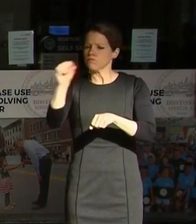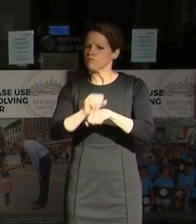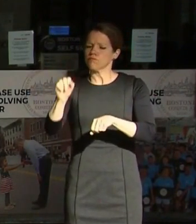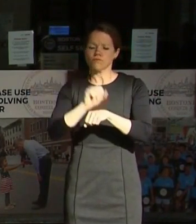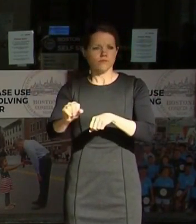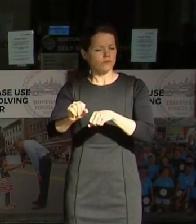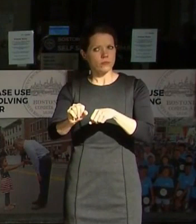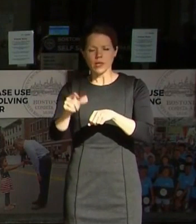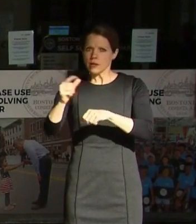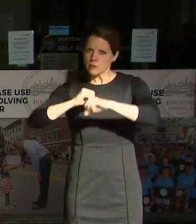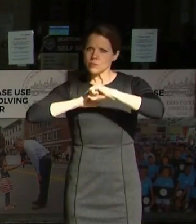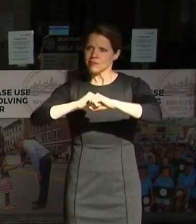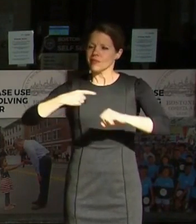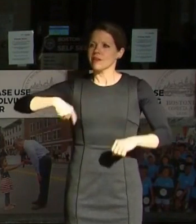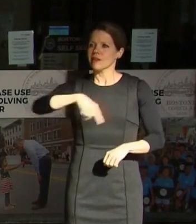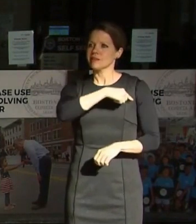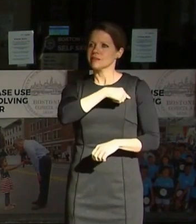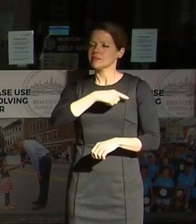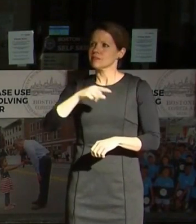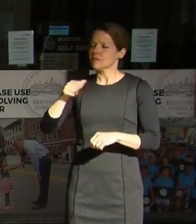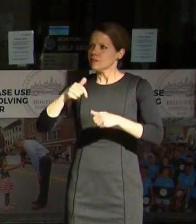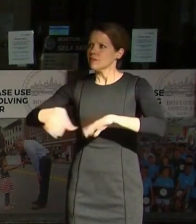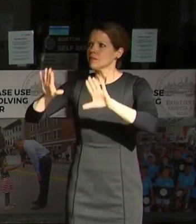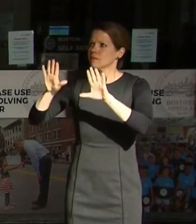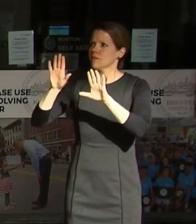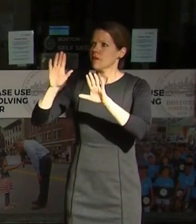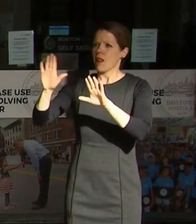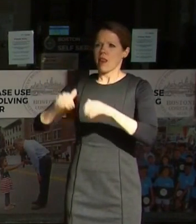OFFICER, HE SERVED OUR COMMUNITY.